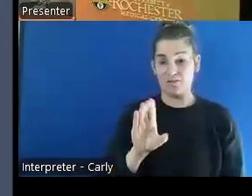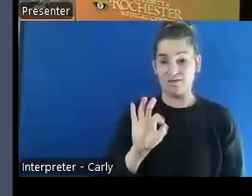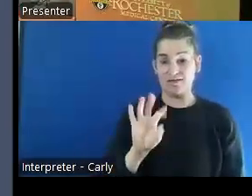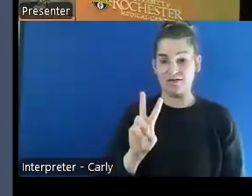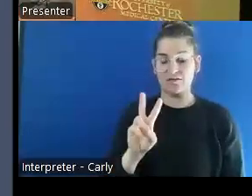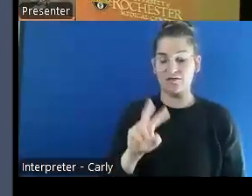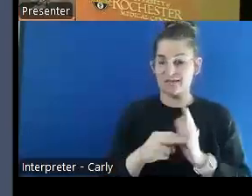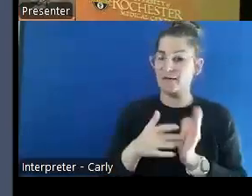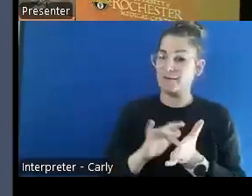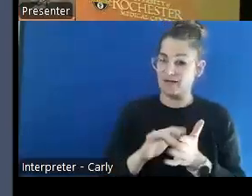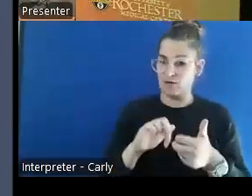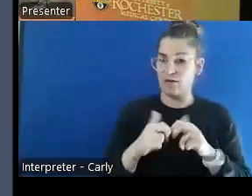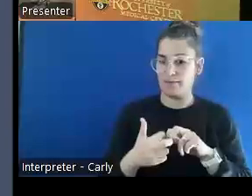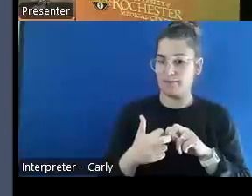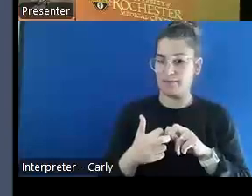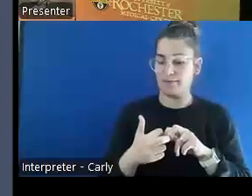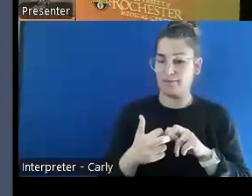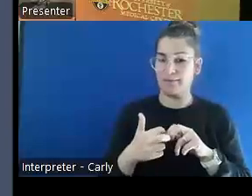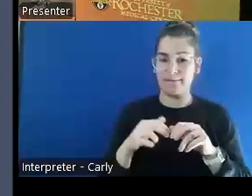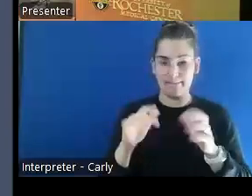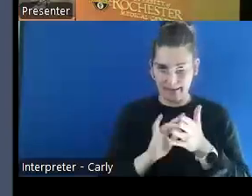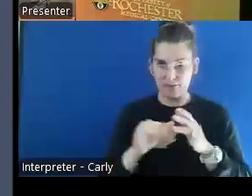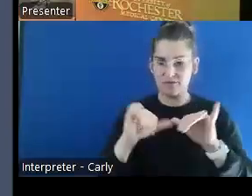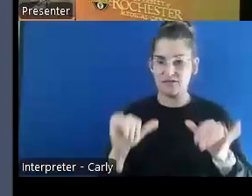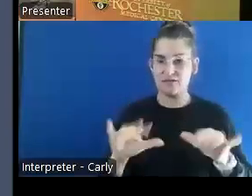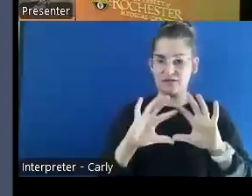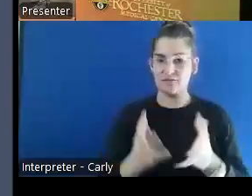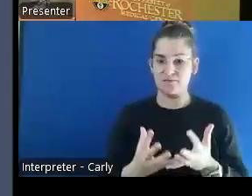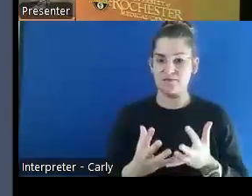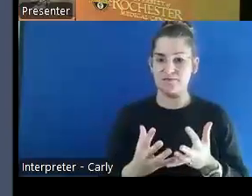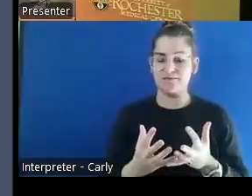problems there it's a medical system but all of the patients have Psy concominant pretty severe